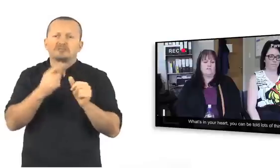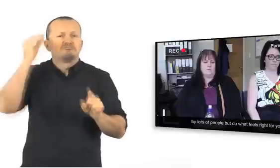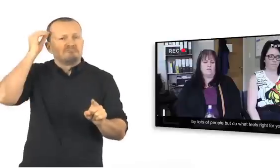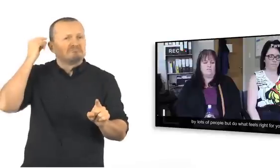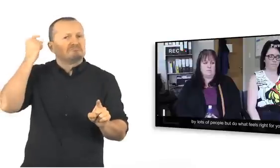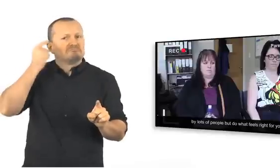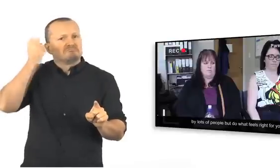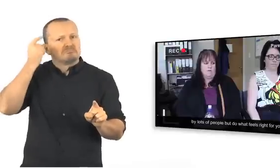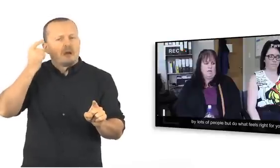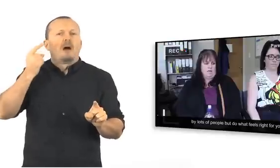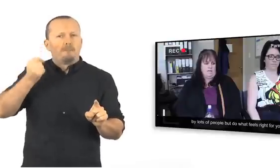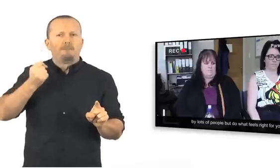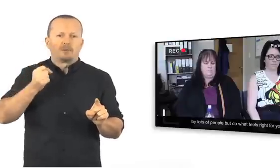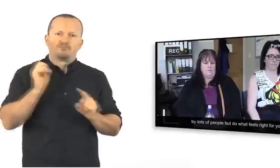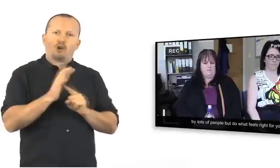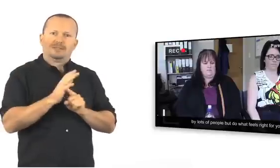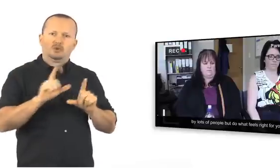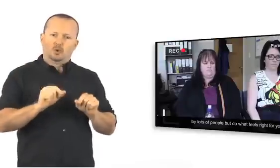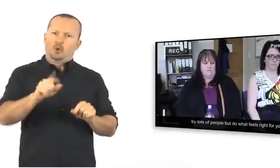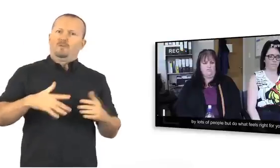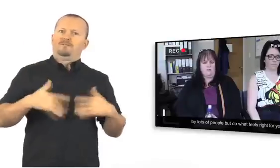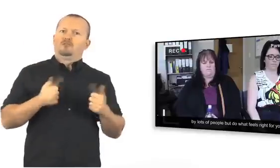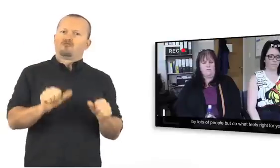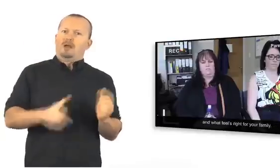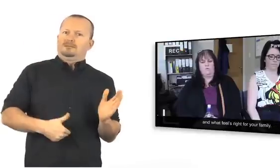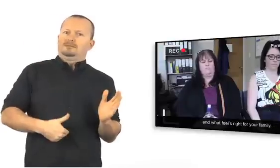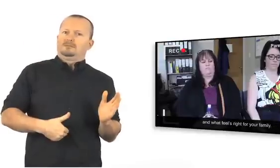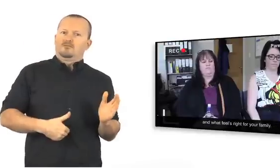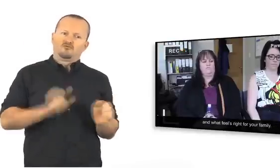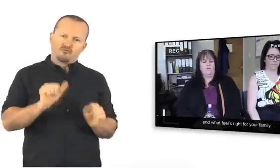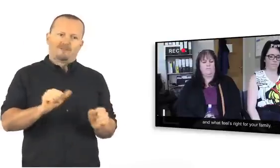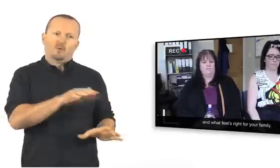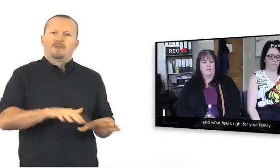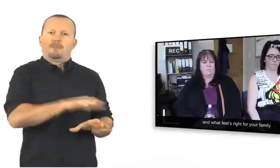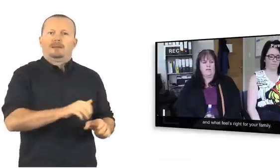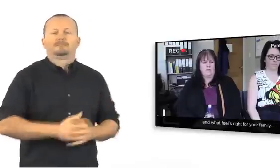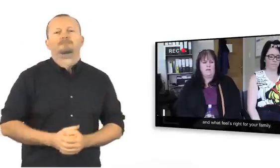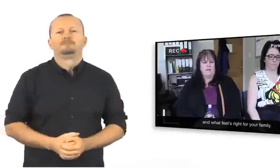of things by lots of people but do what feels right for you and what feels right for your family.